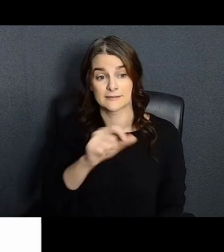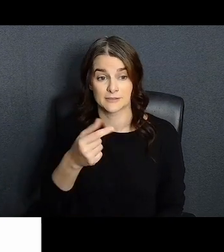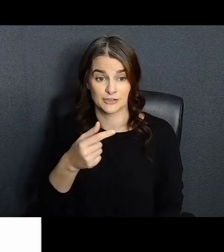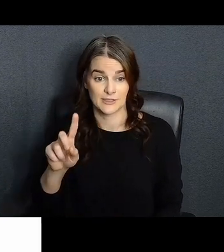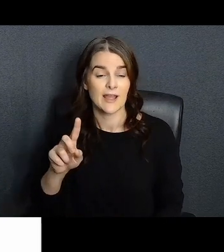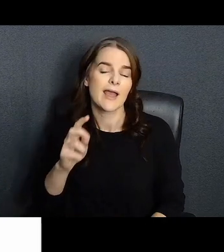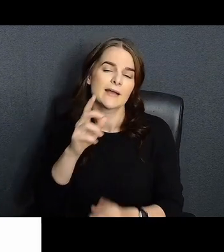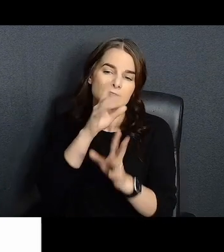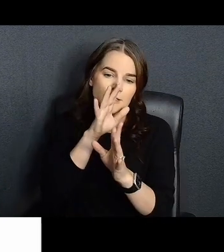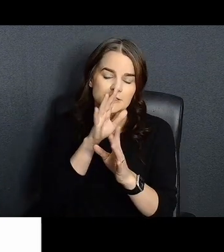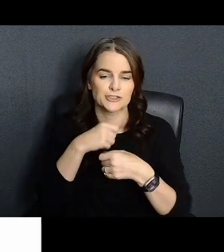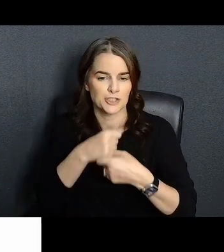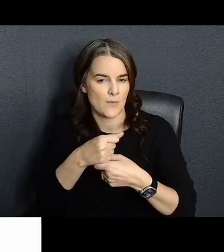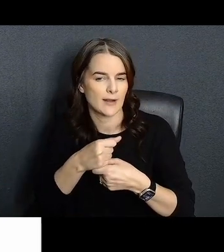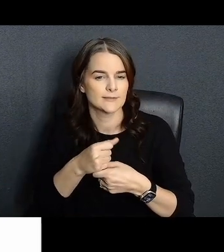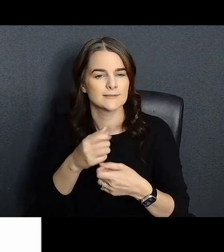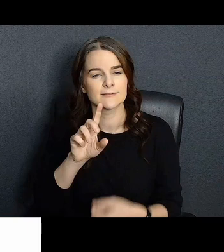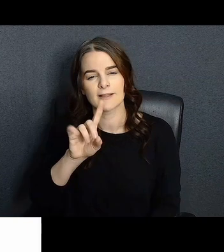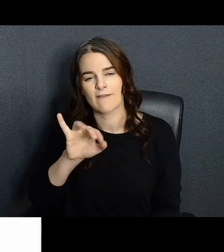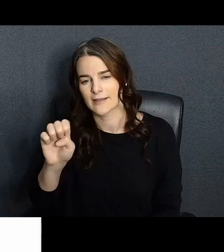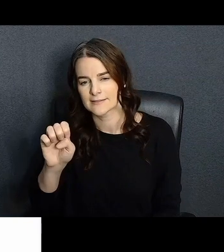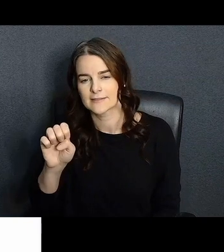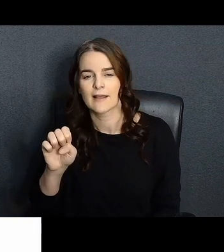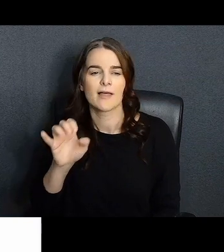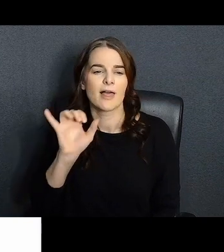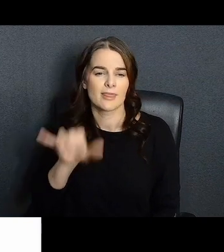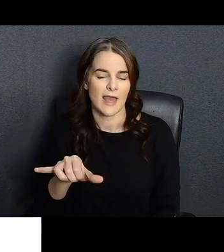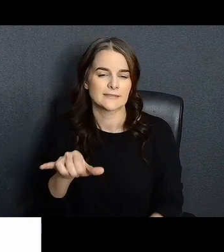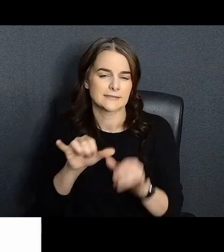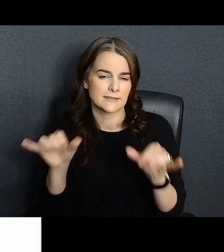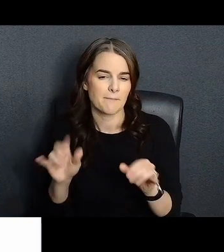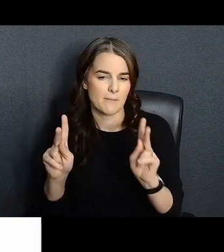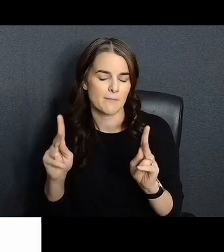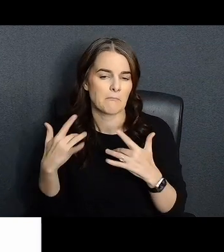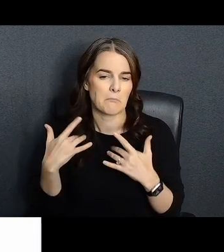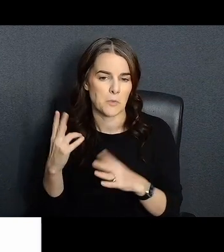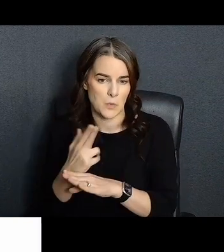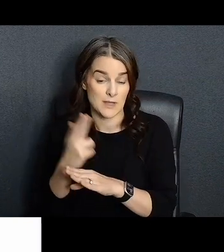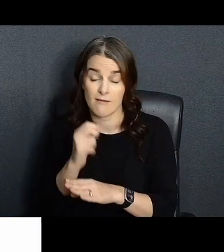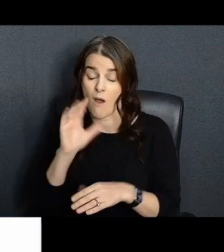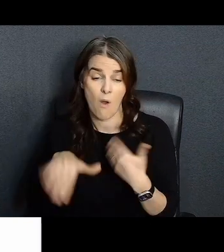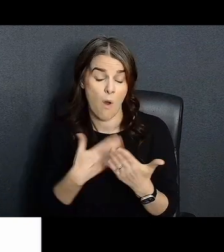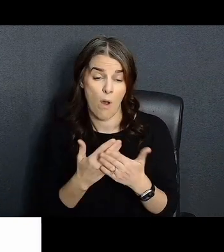that somebody might use. Not all speech generating devices are iPad-based.